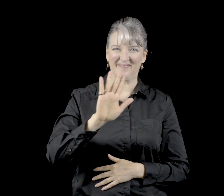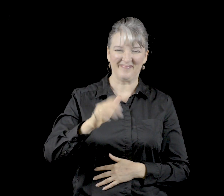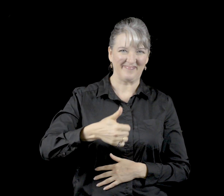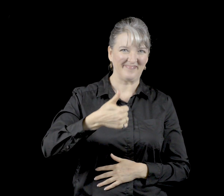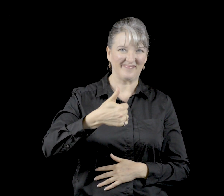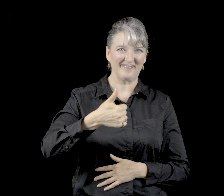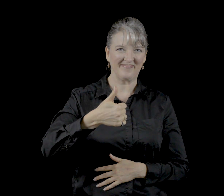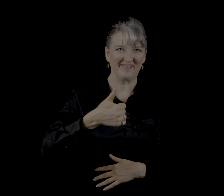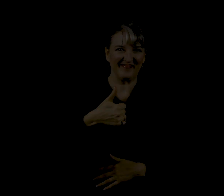Godspeed!